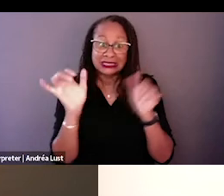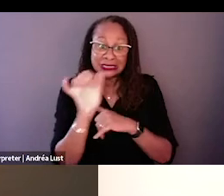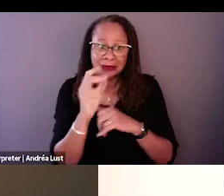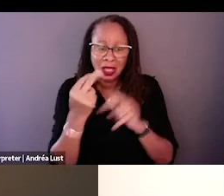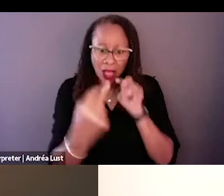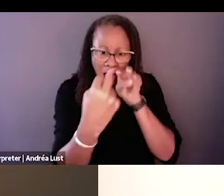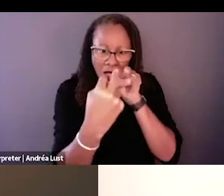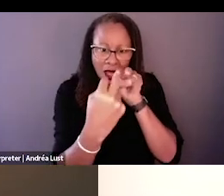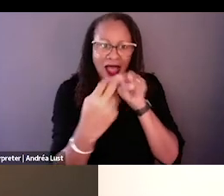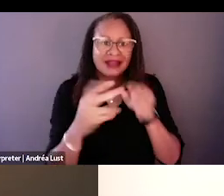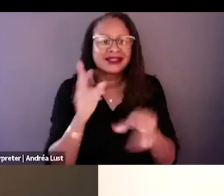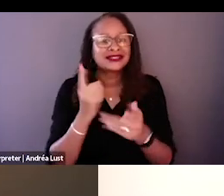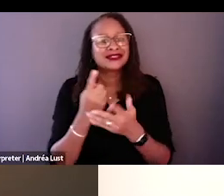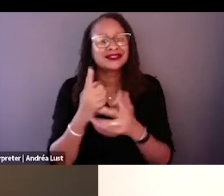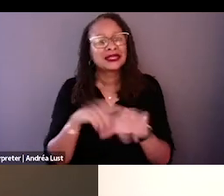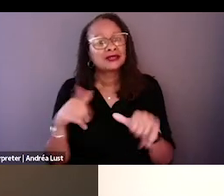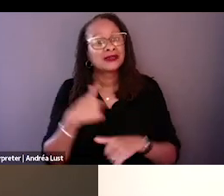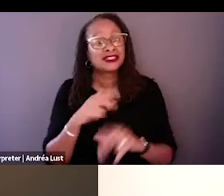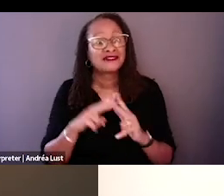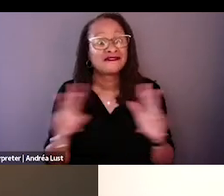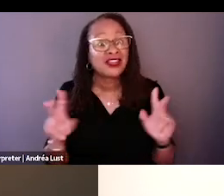to film against erasure .